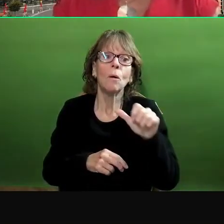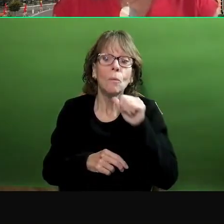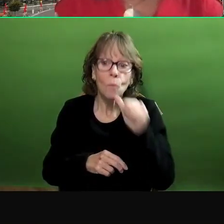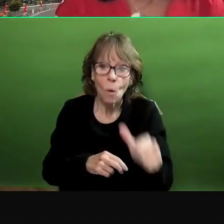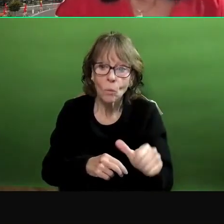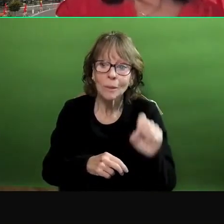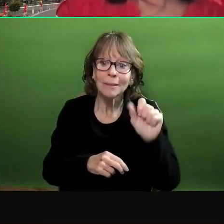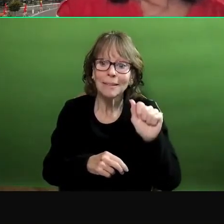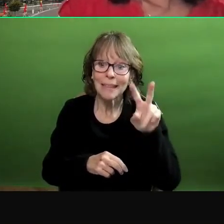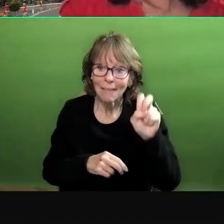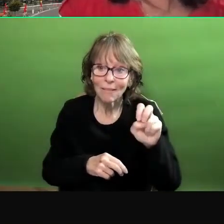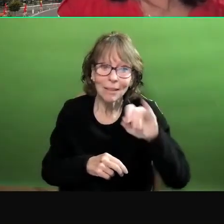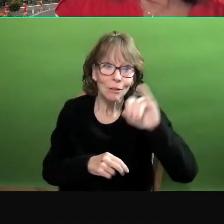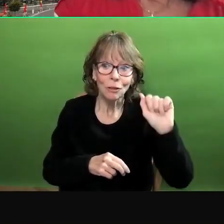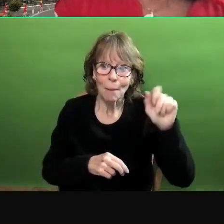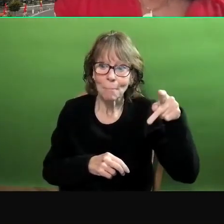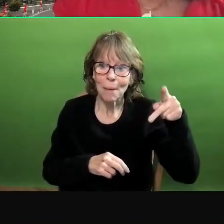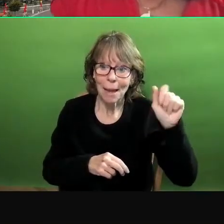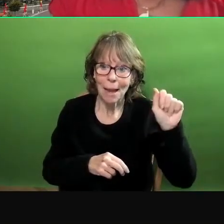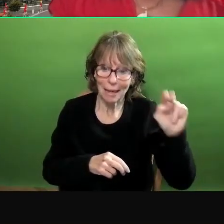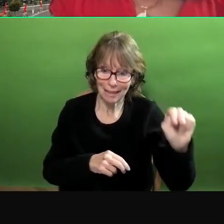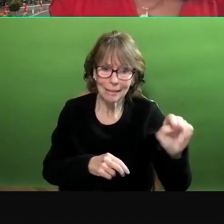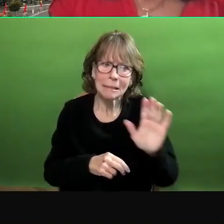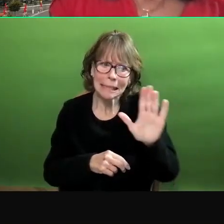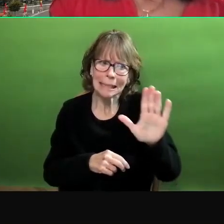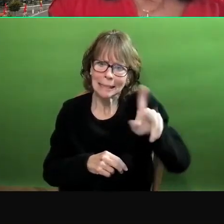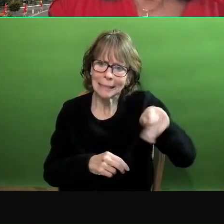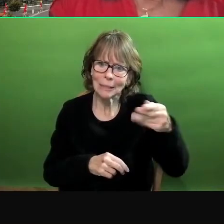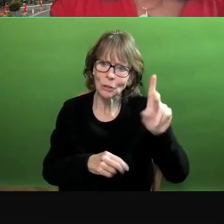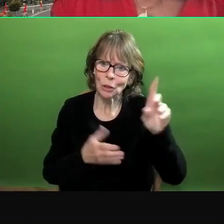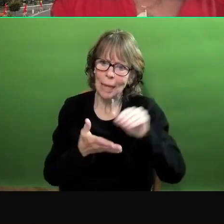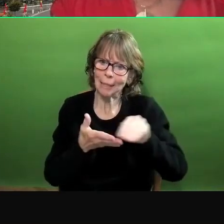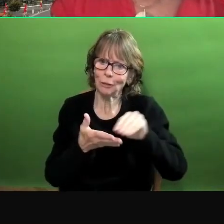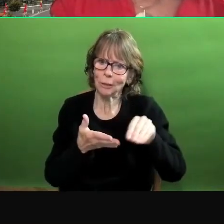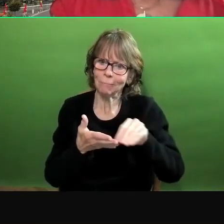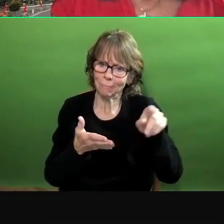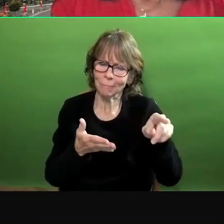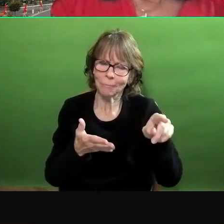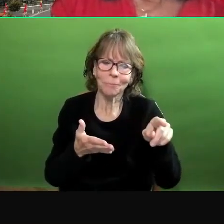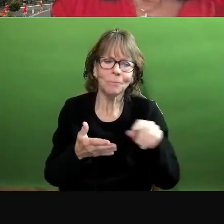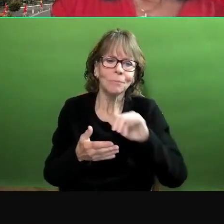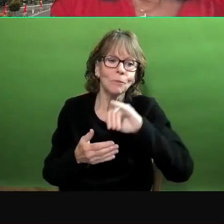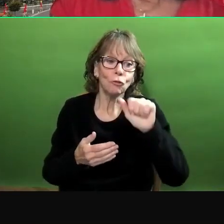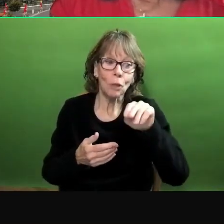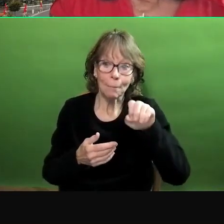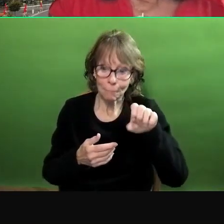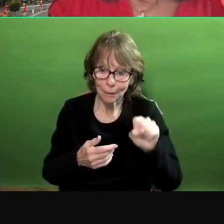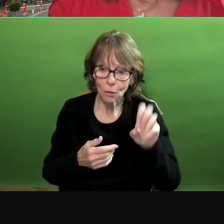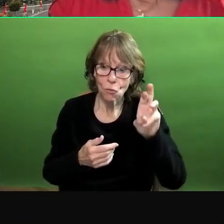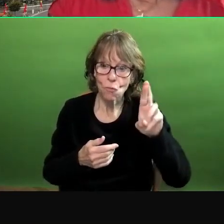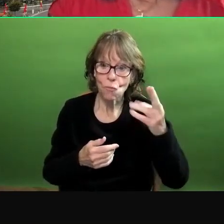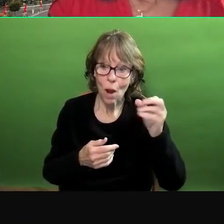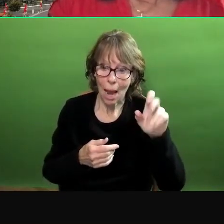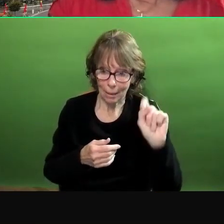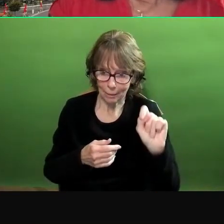and it's actually his dissertation. And the way this project started is